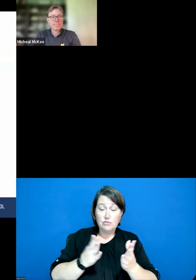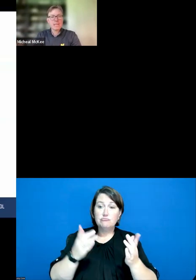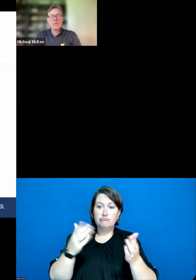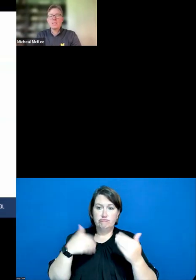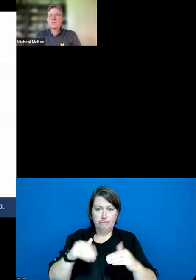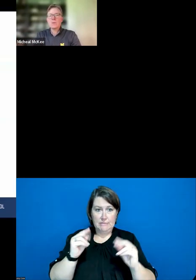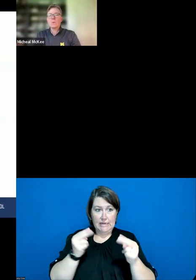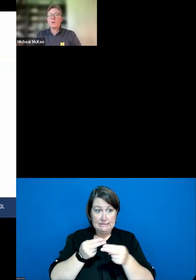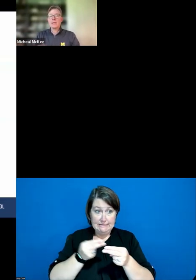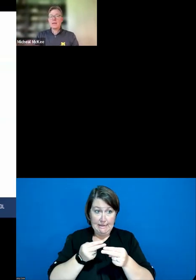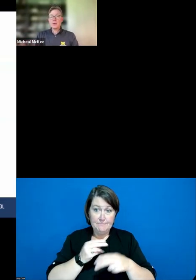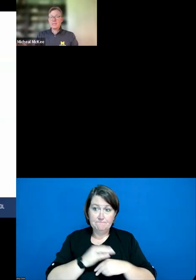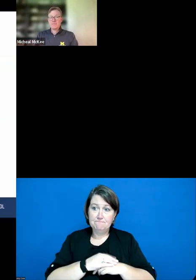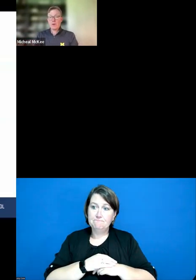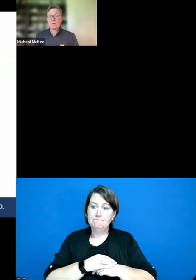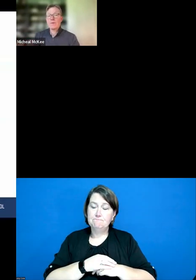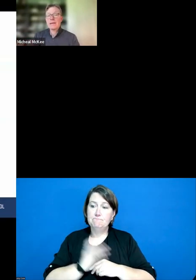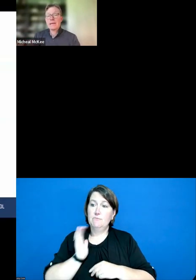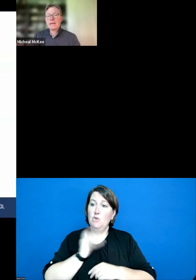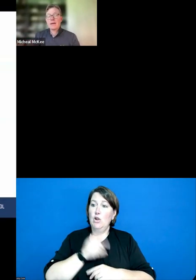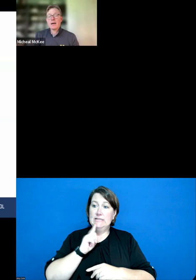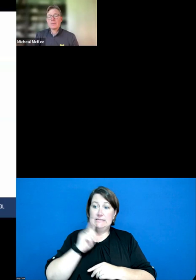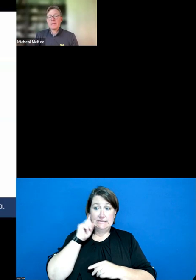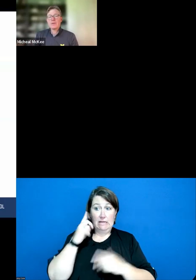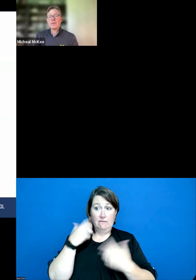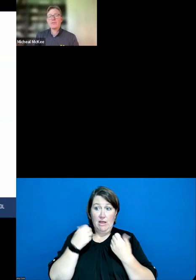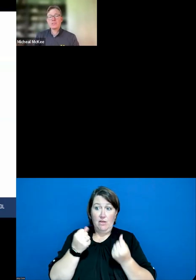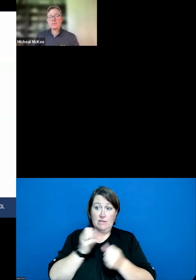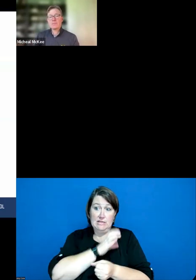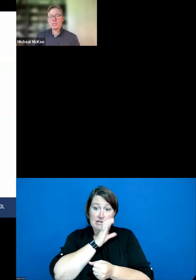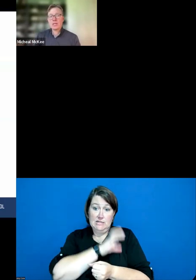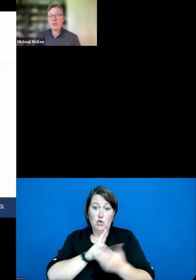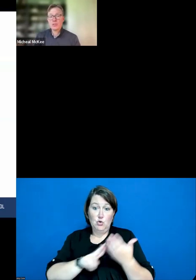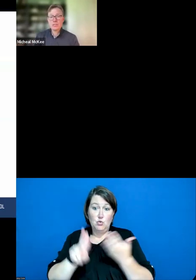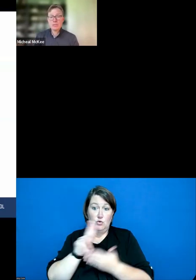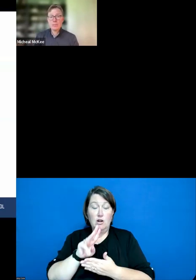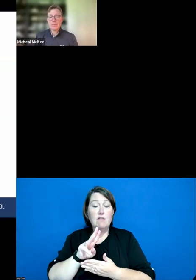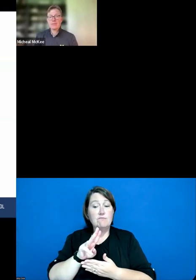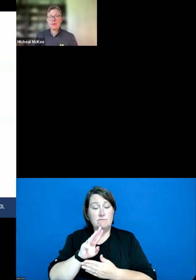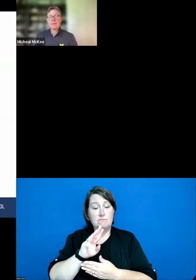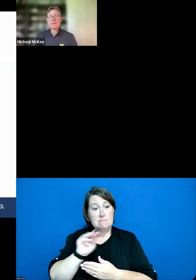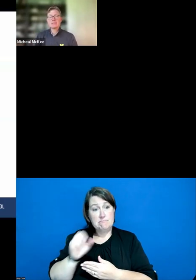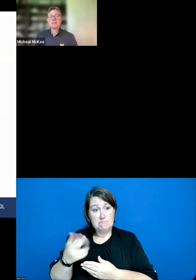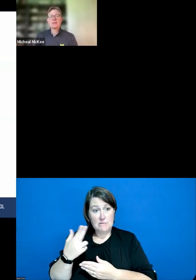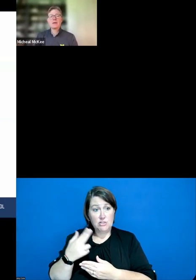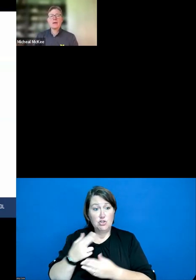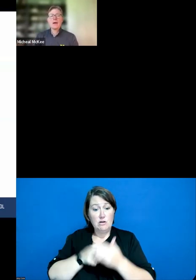So in our deep clinic here in University of Michigan, under the Department of Family Medicine.